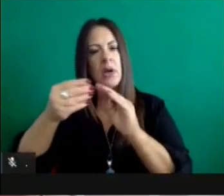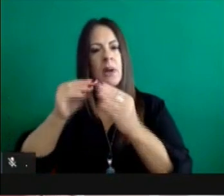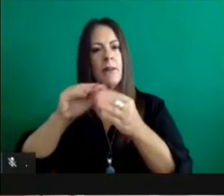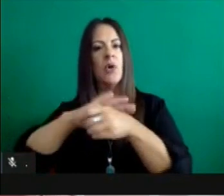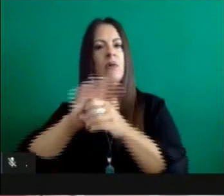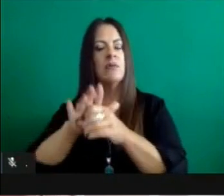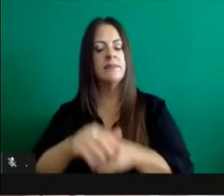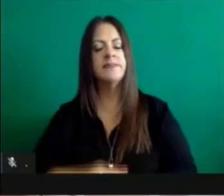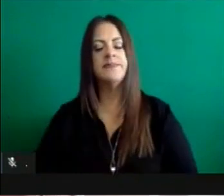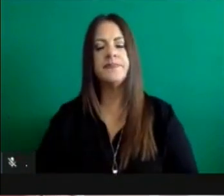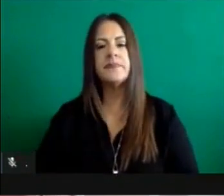ON POSITIVITY RATES.